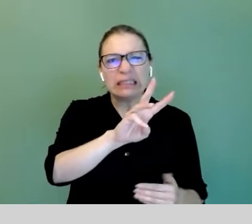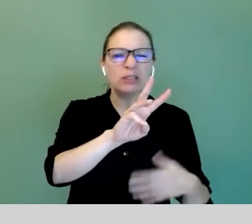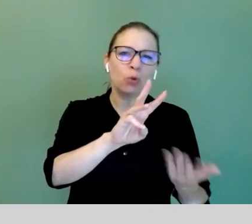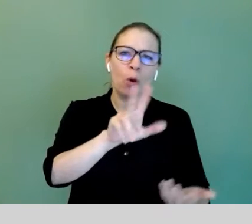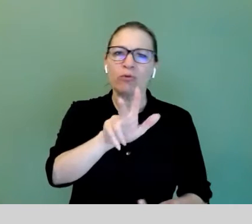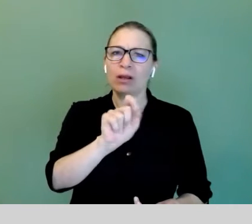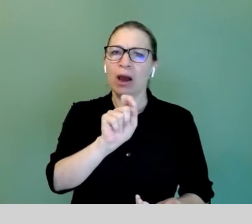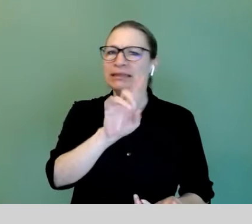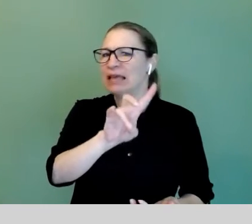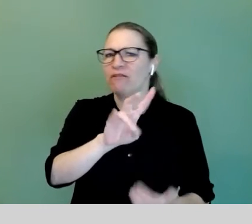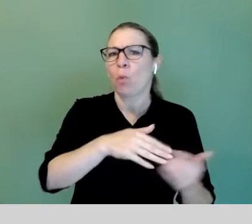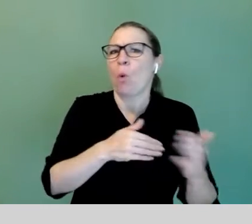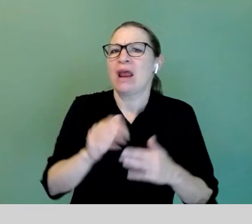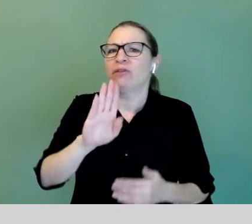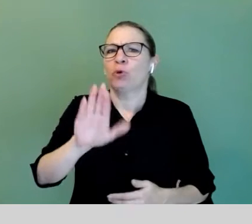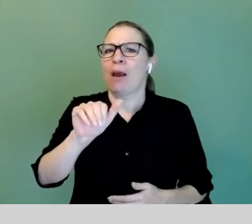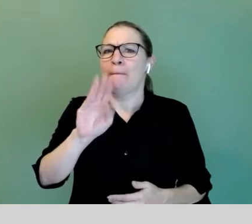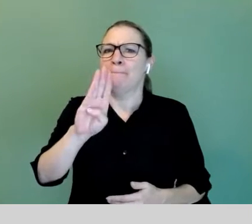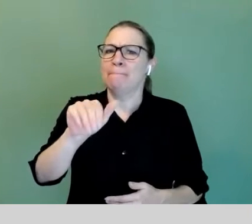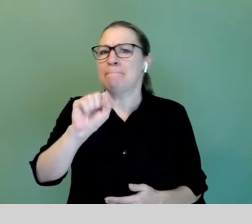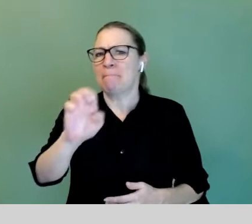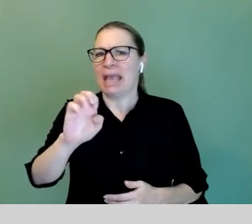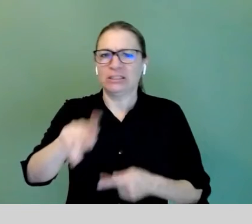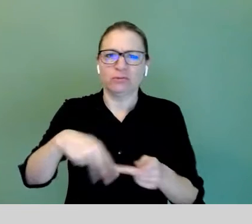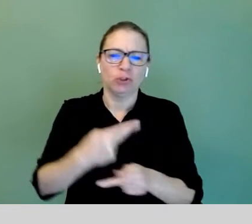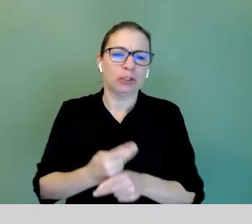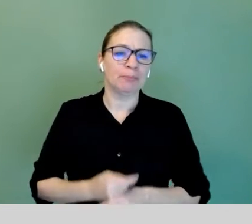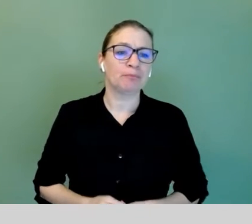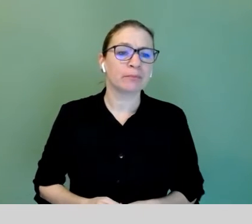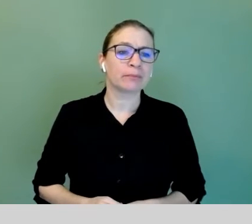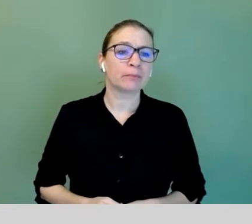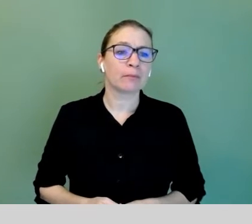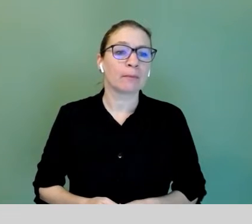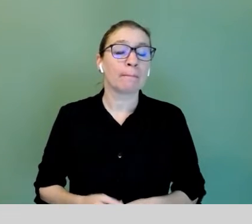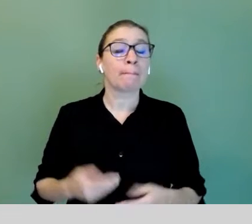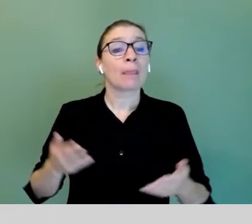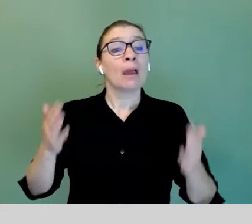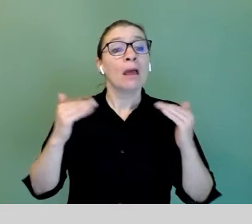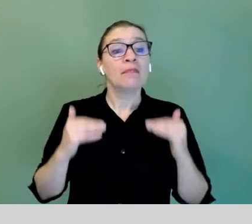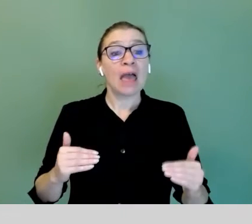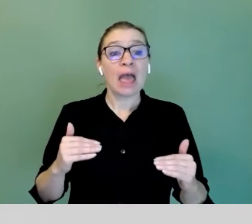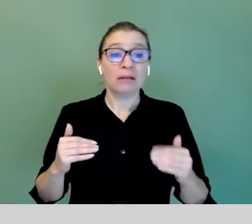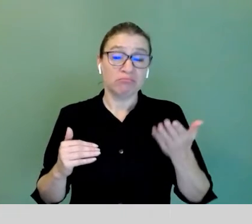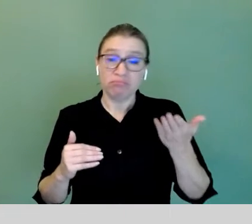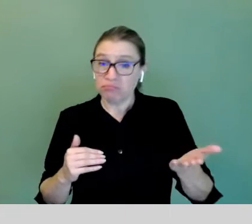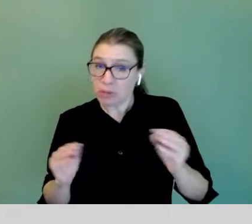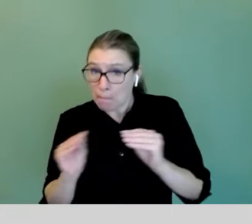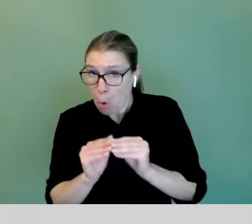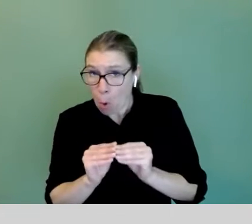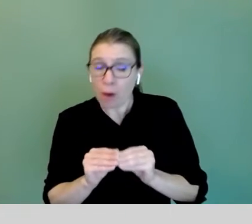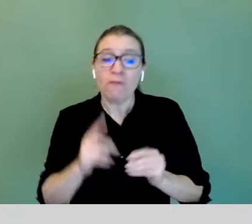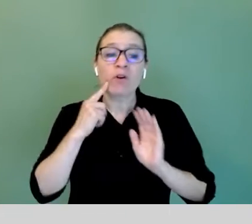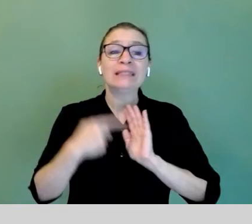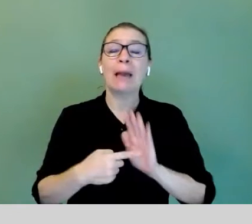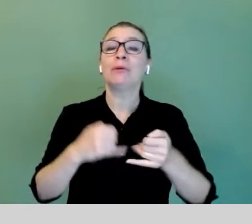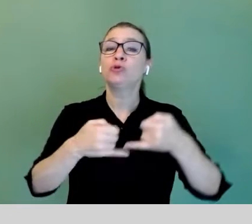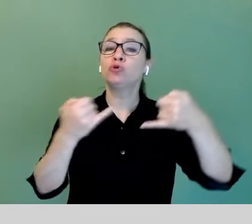or whatever version you want as your base version. Then there are some more things,